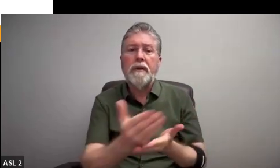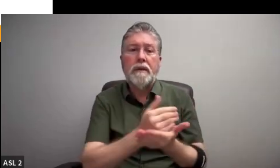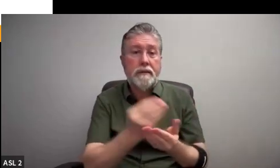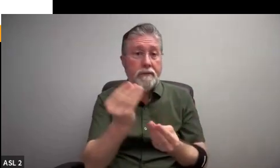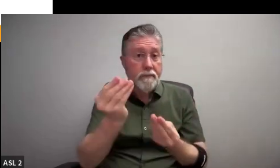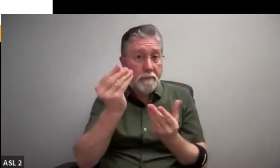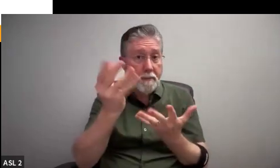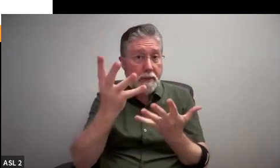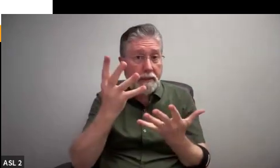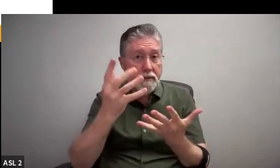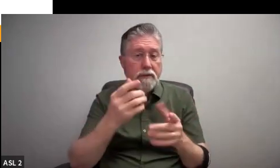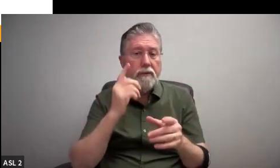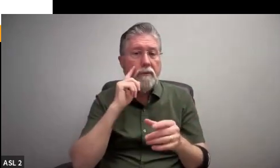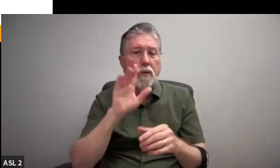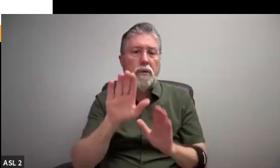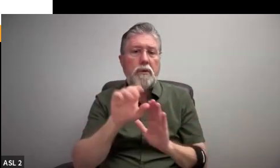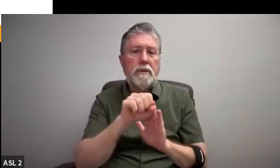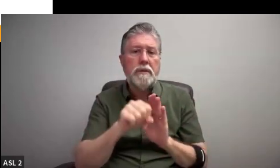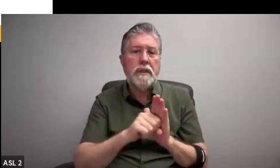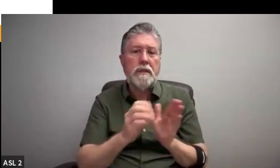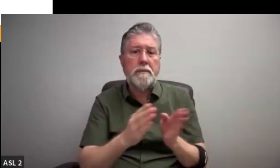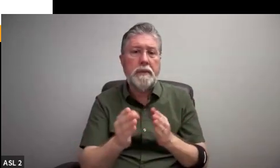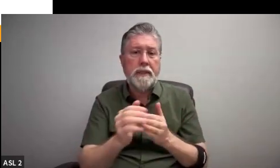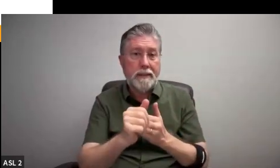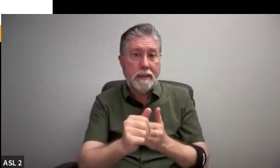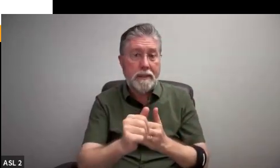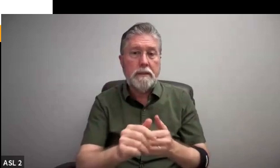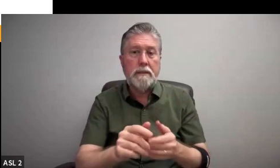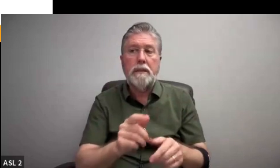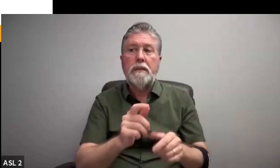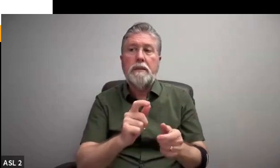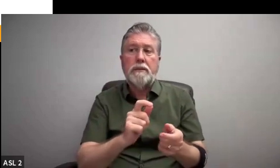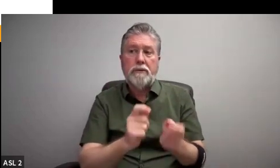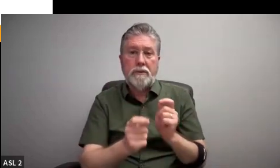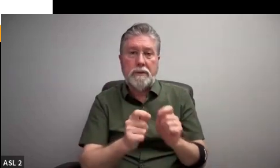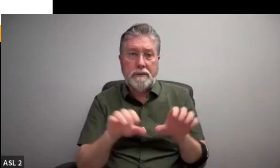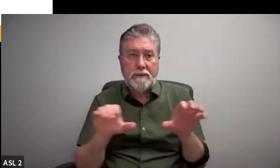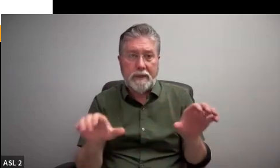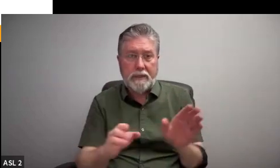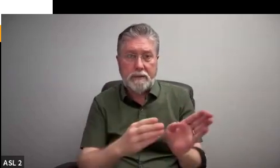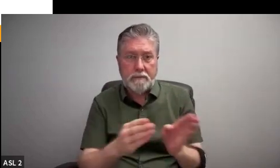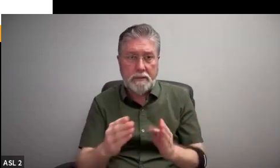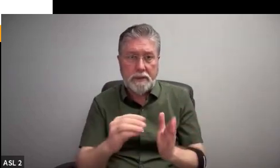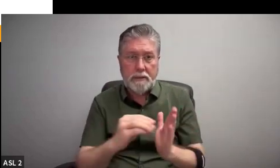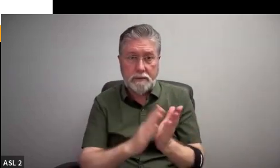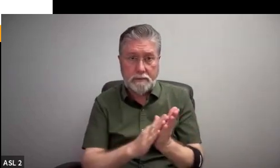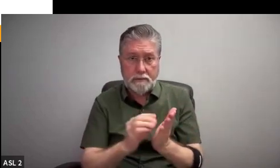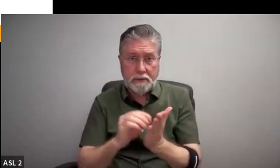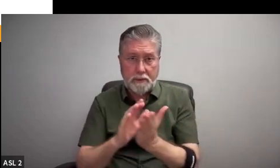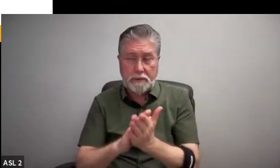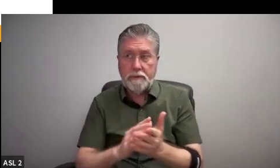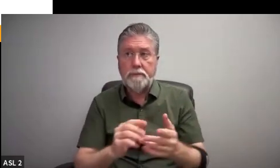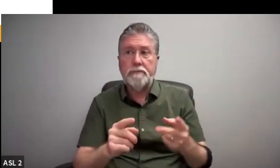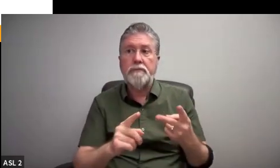the state plan guidance and corrective action plan documents. Then we'll review the 2024